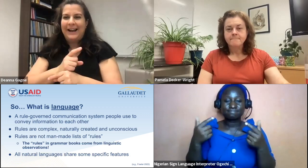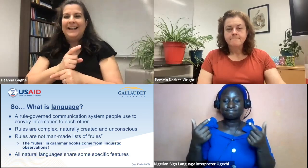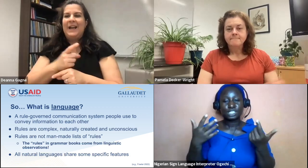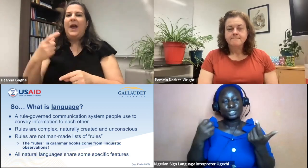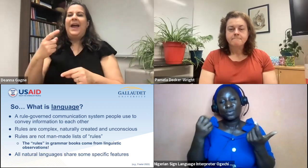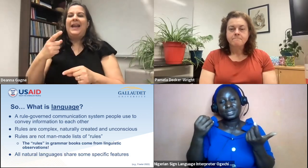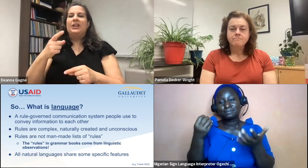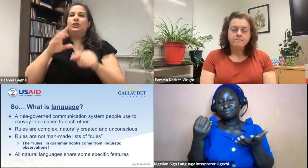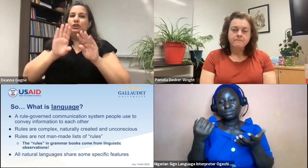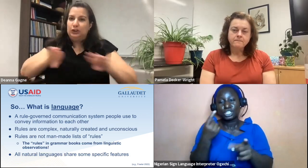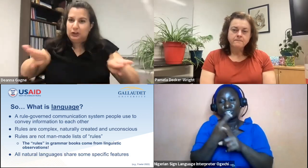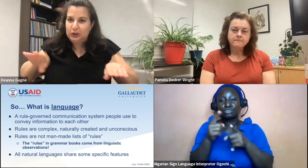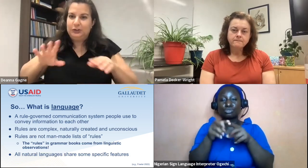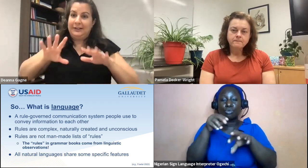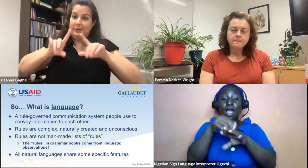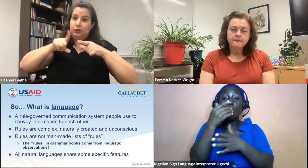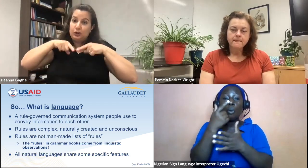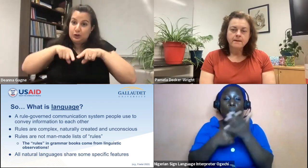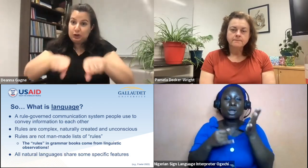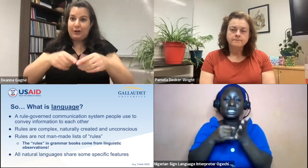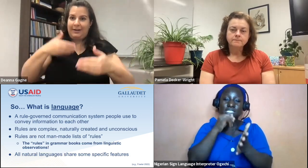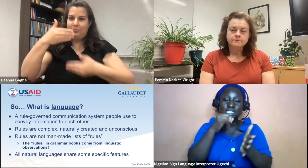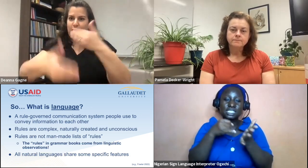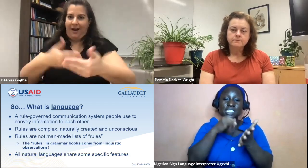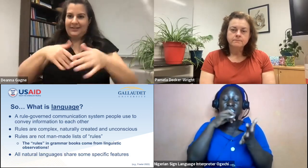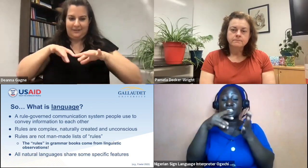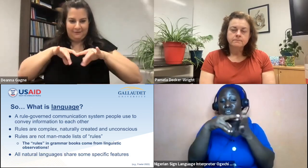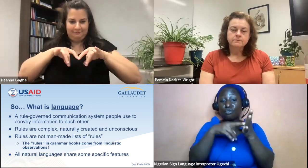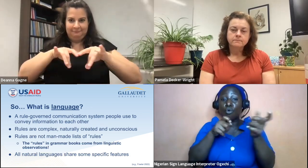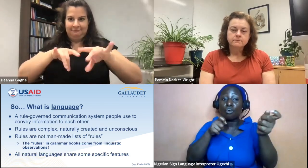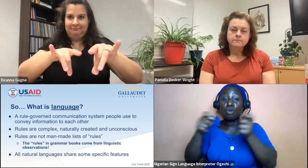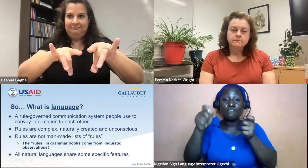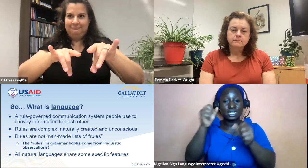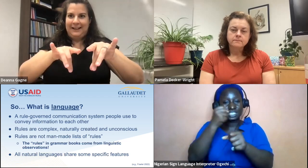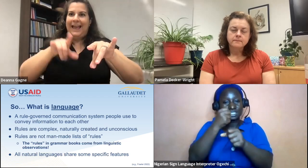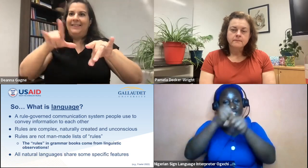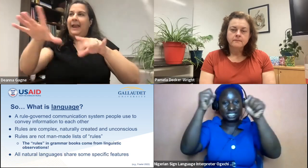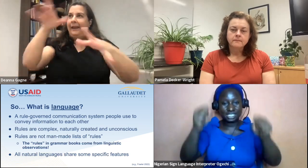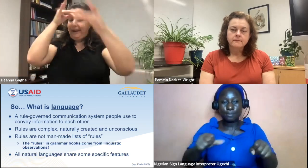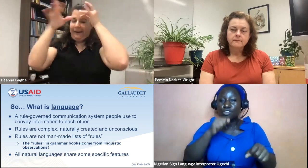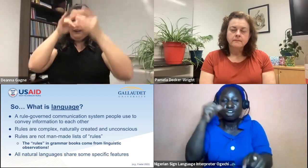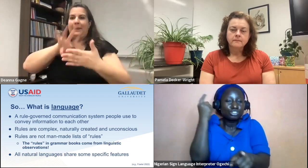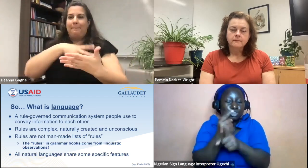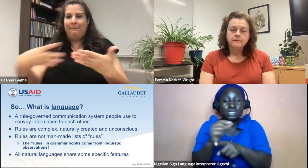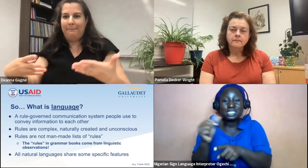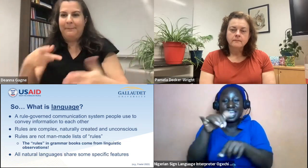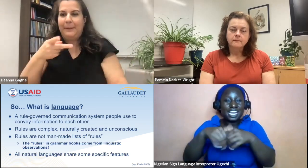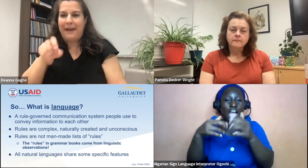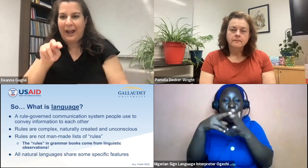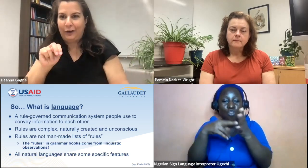just by one authority on high. In fact, children, when they're in the process of acquisition of a language.